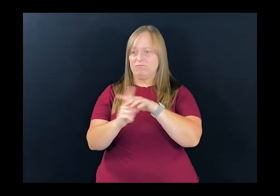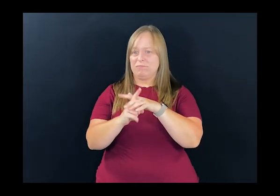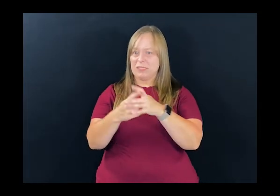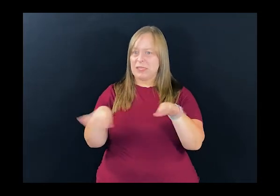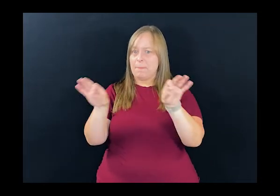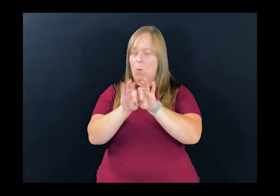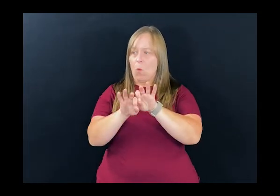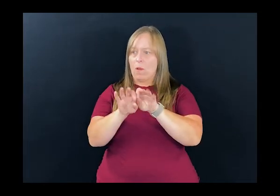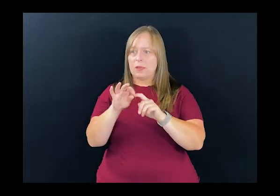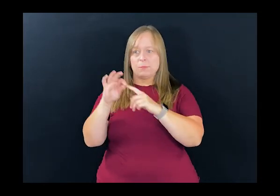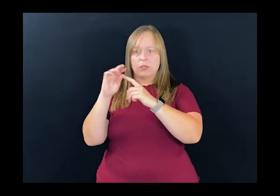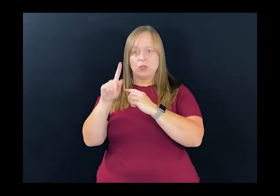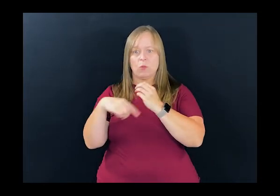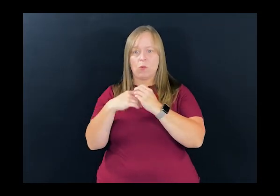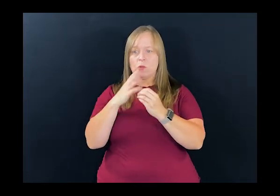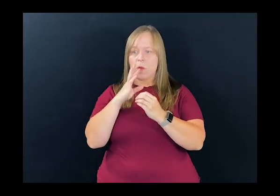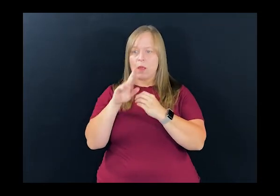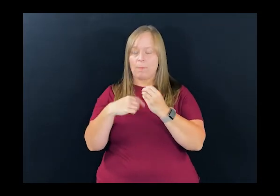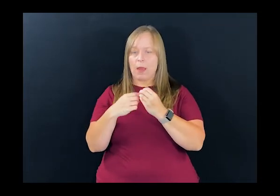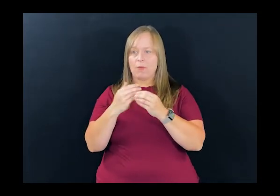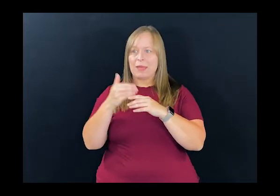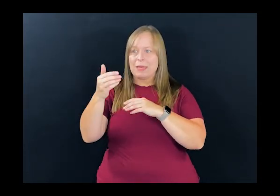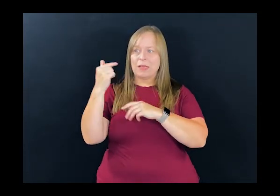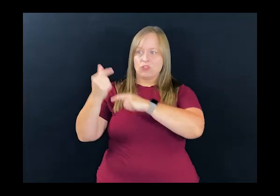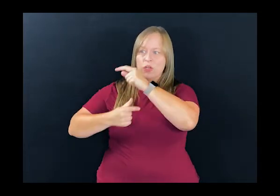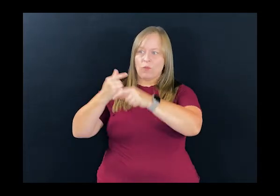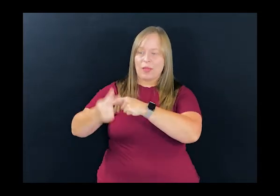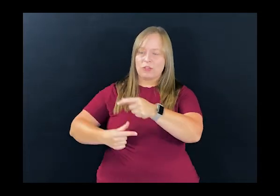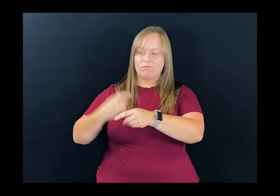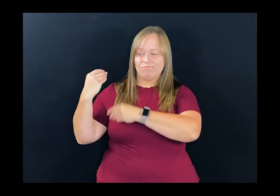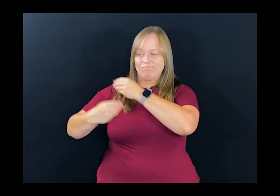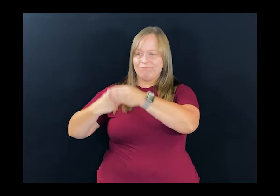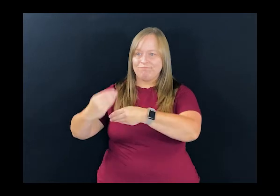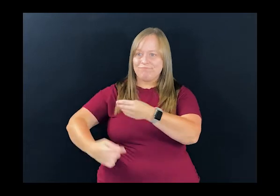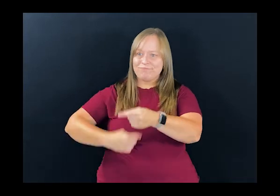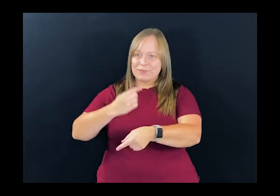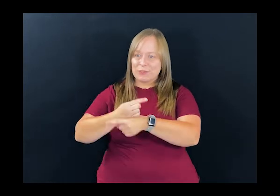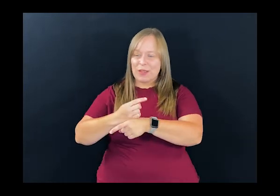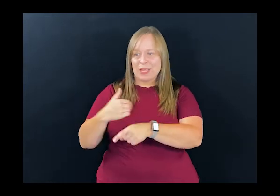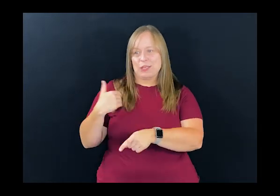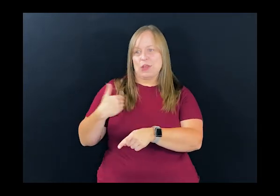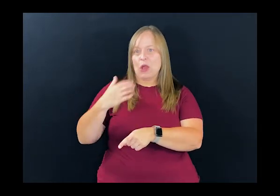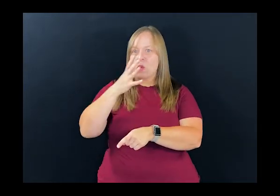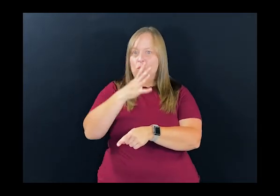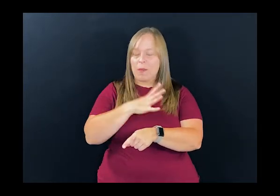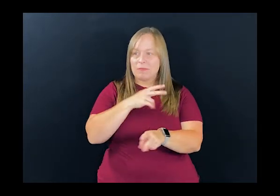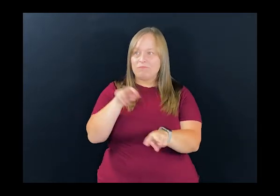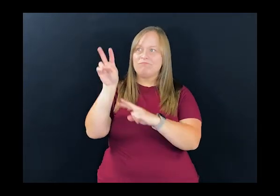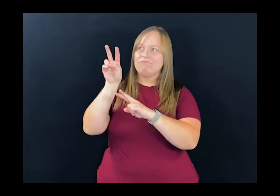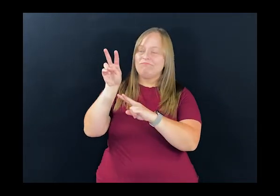is important especially when we're talking about the next generations right? And we have young women everywhere